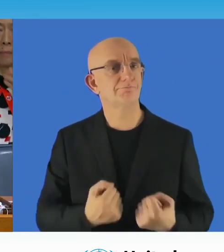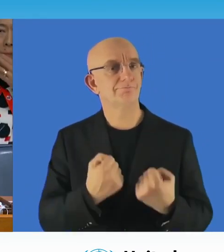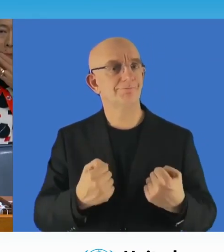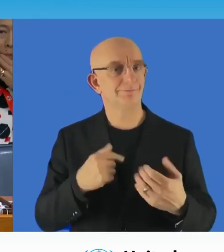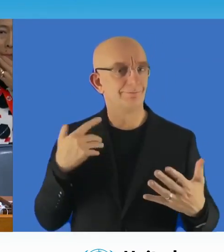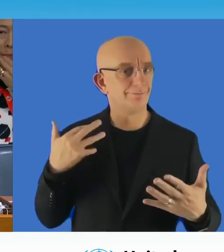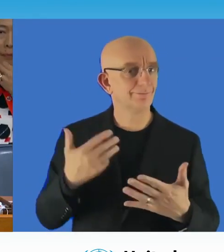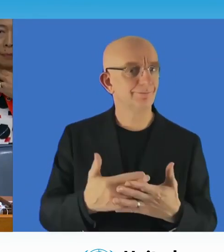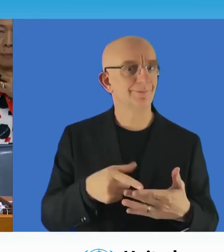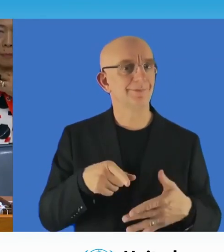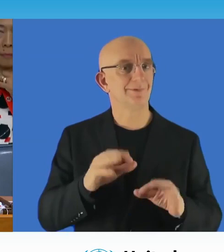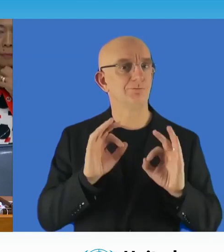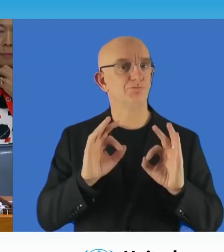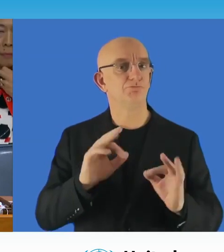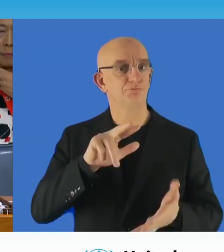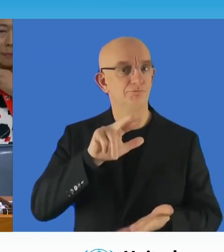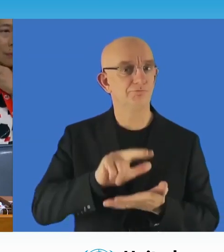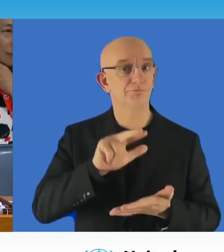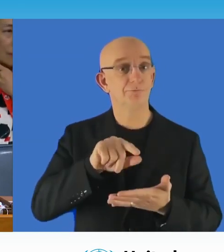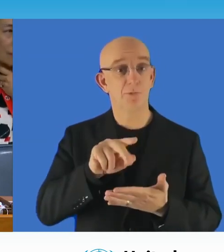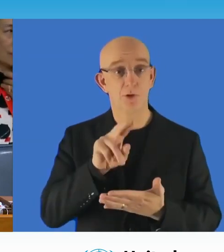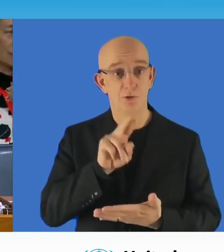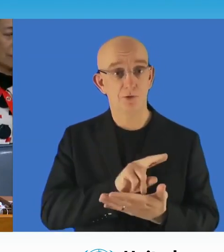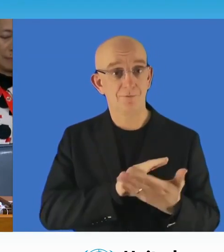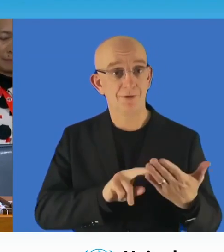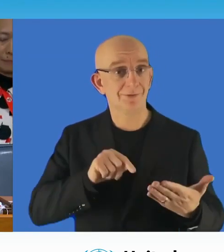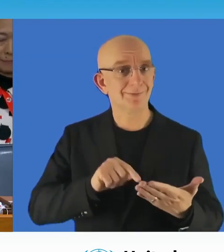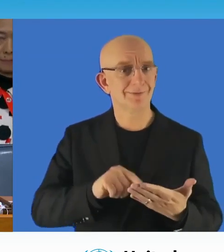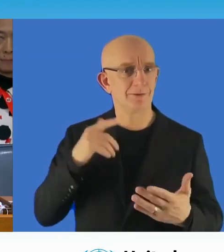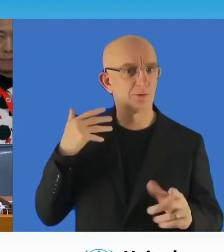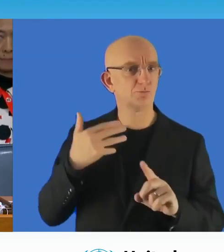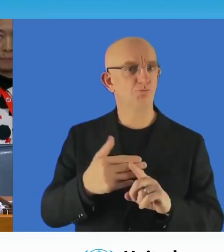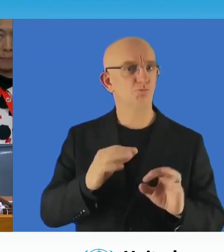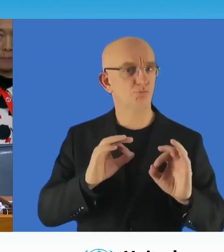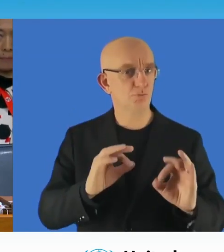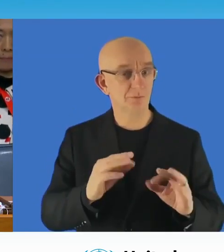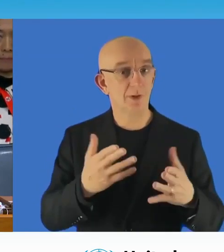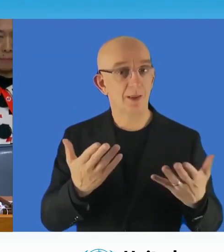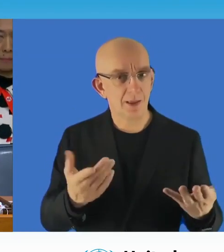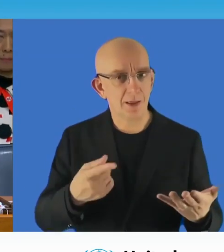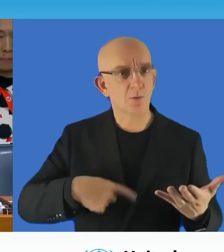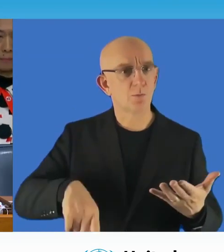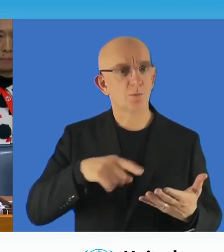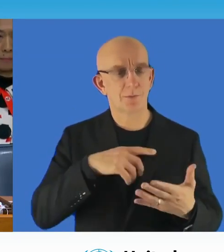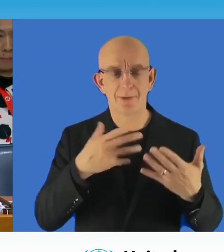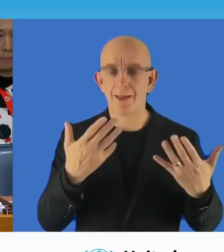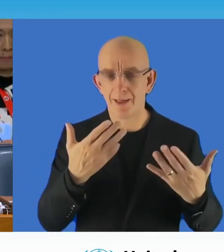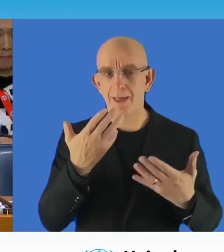in implementation that we need to address and we will do so given the determination and commitment